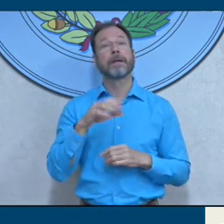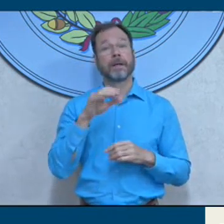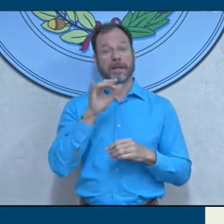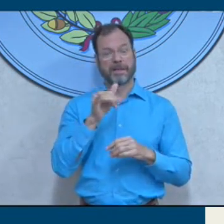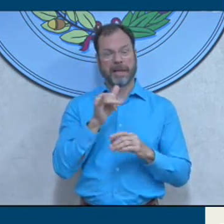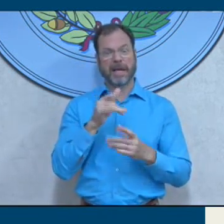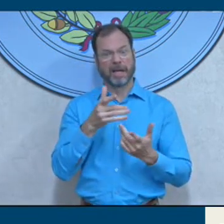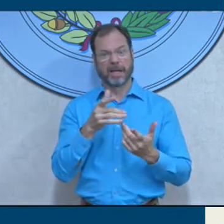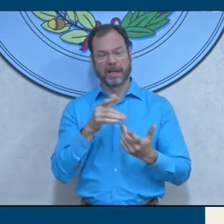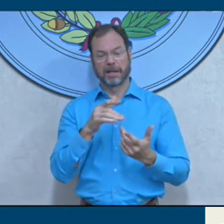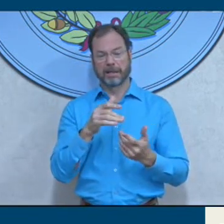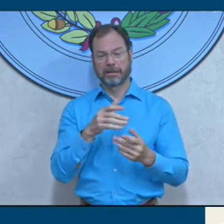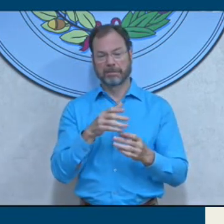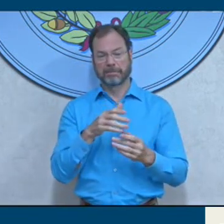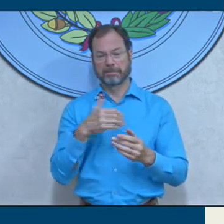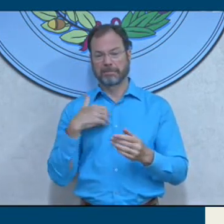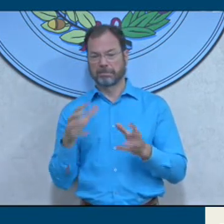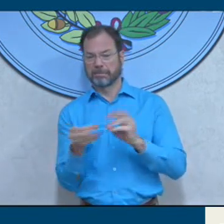THEY WERE ADDED TO HOSPITAL